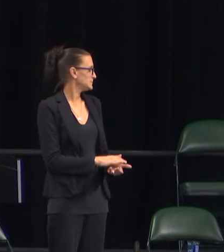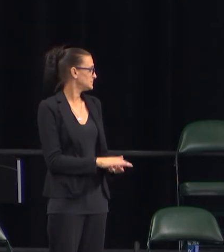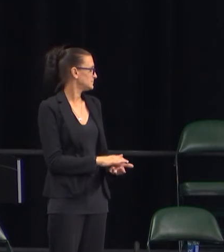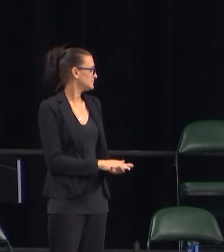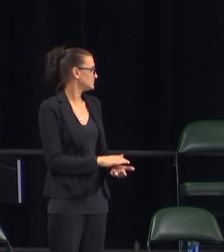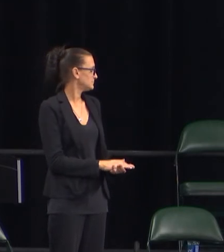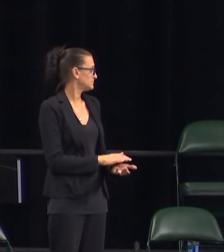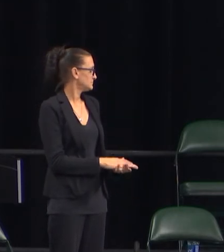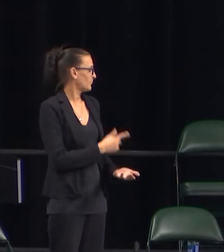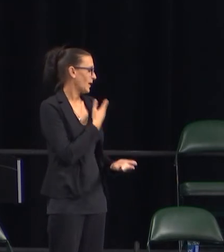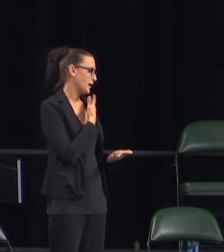Thank you.